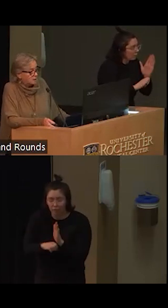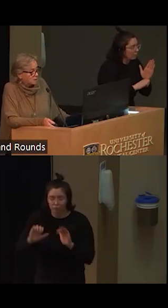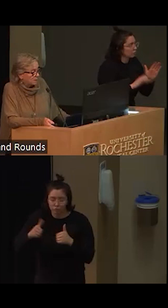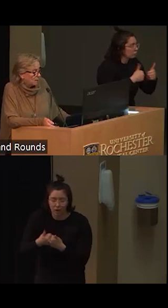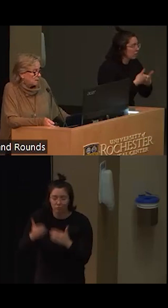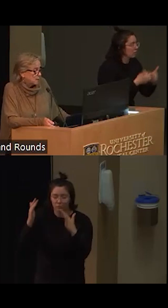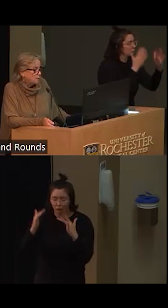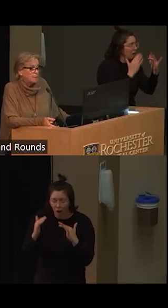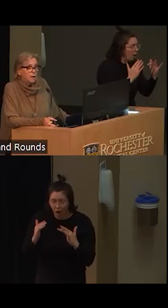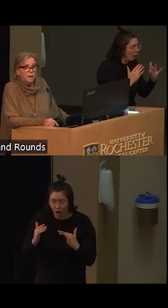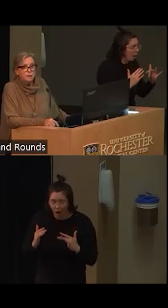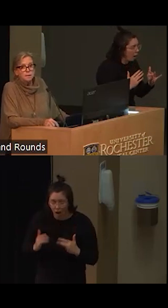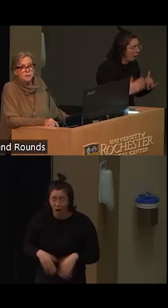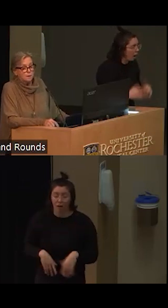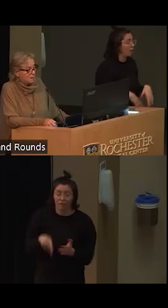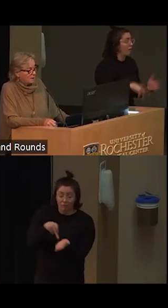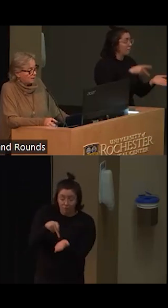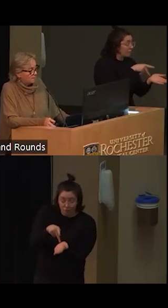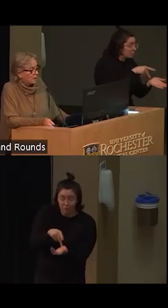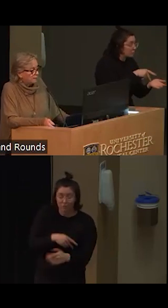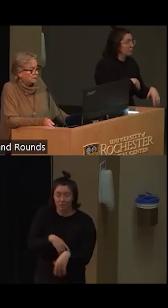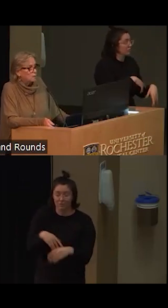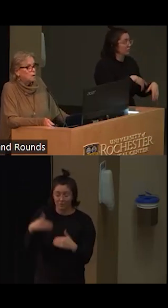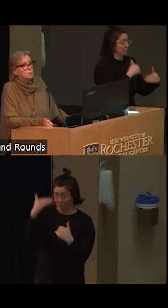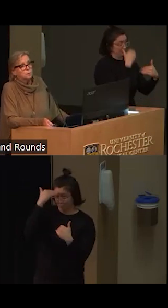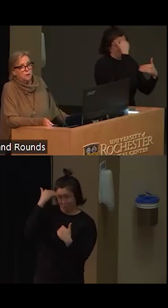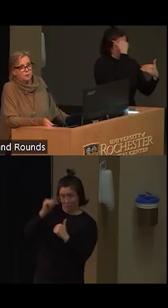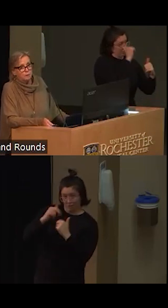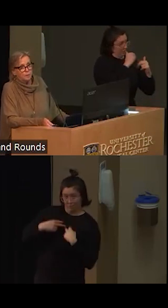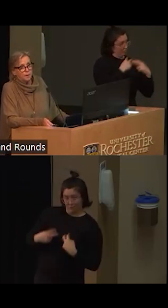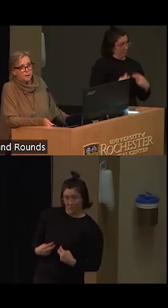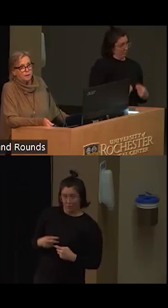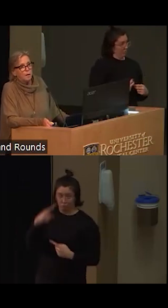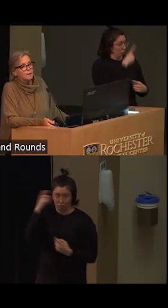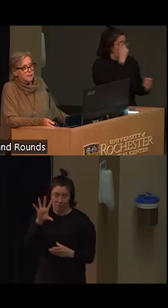Management psychopharmacologies self-care and mindfulness to trauma-informed care are